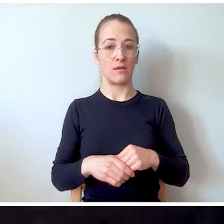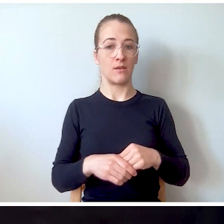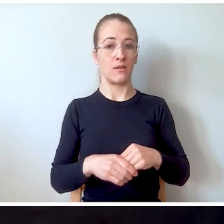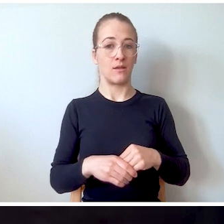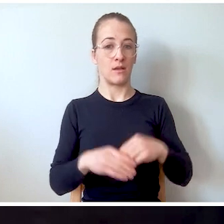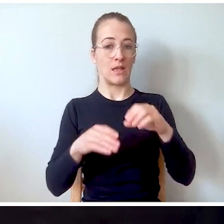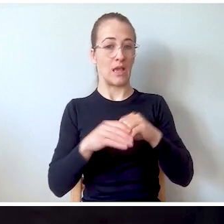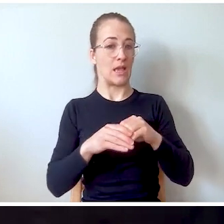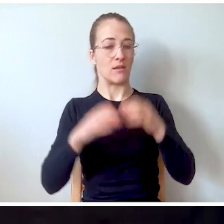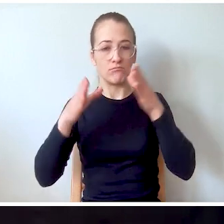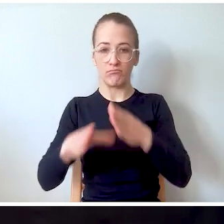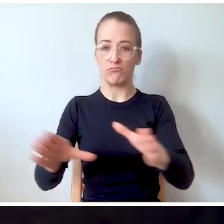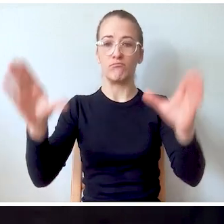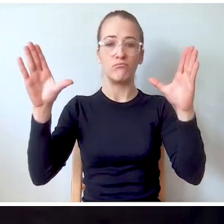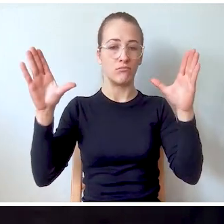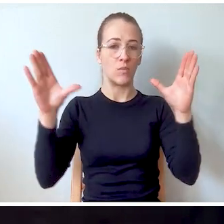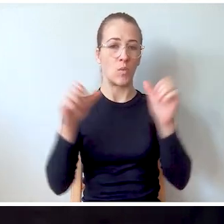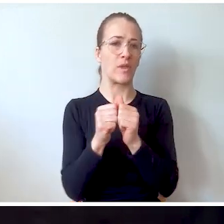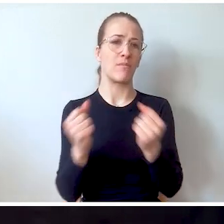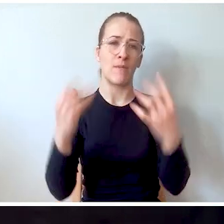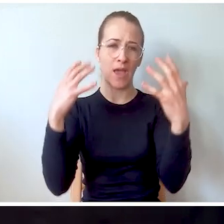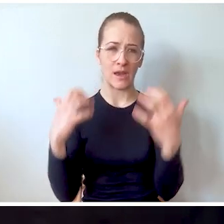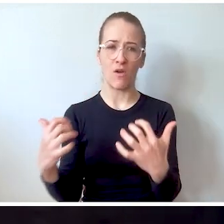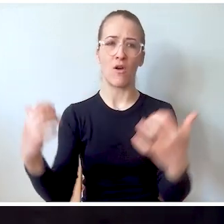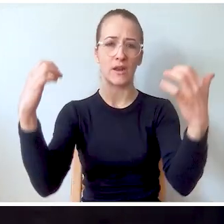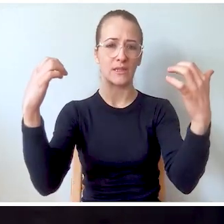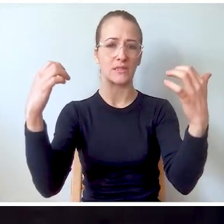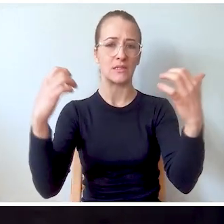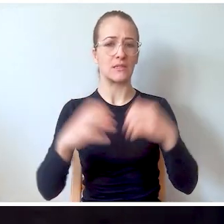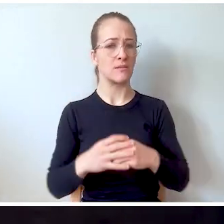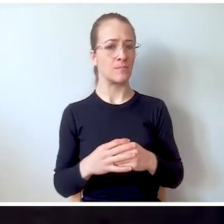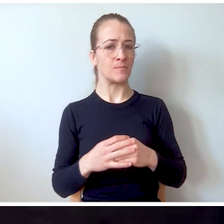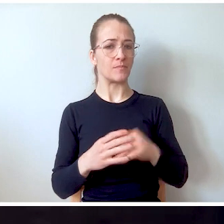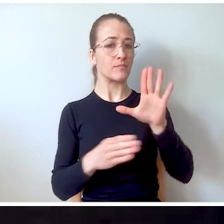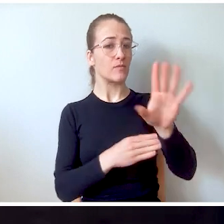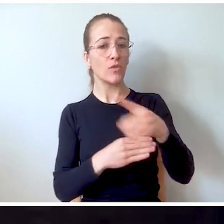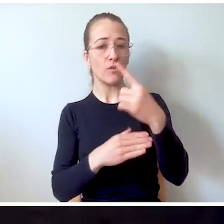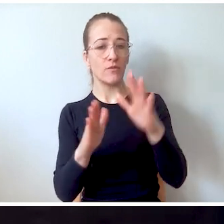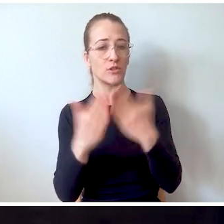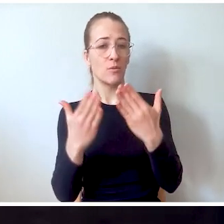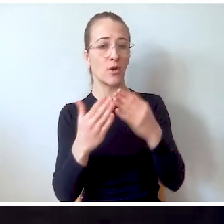in a very broad way across many audiences, your first book, "Miracles Happen,"